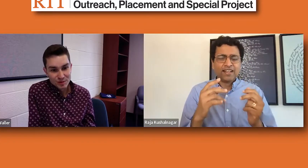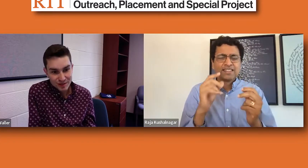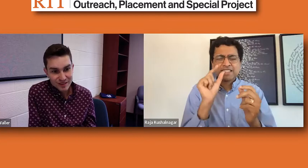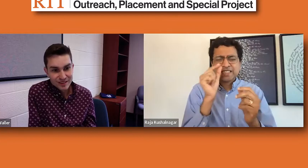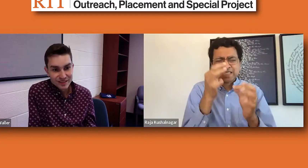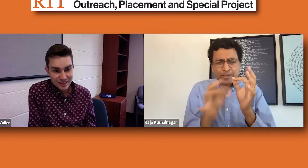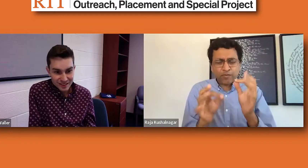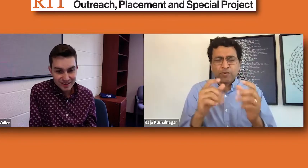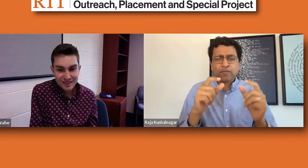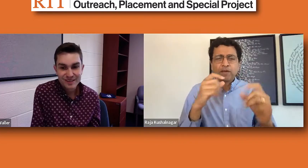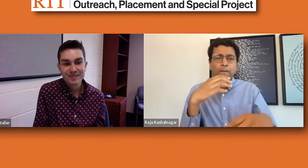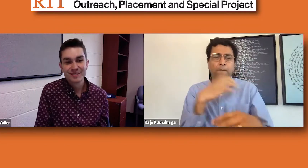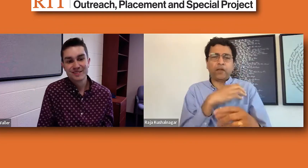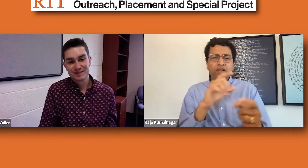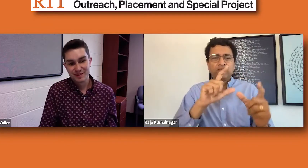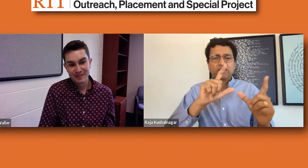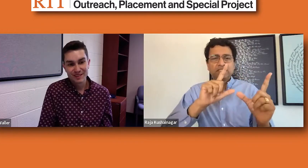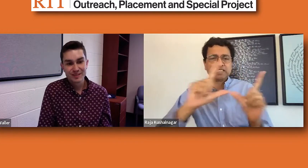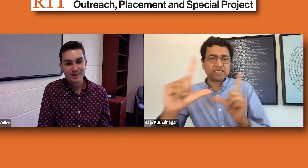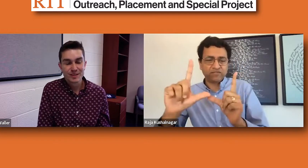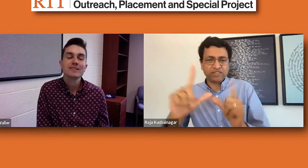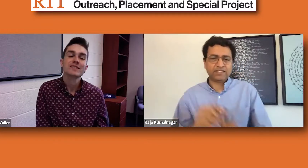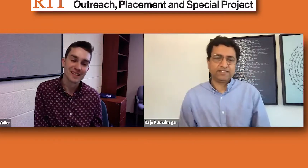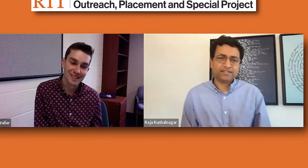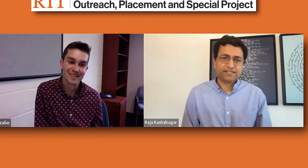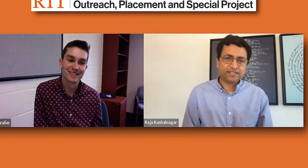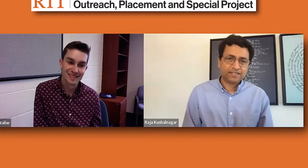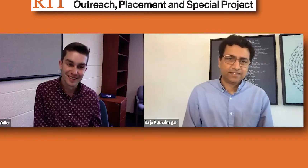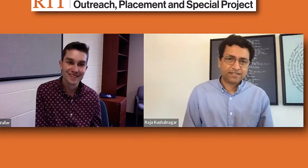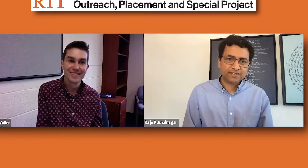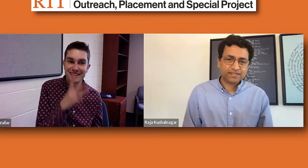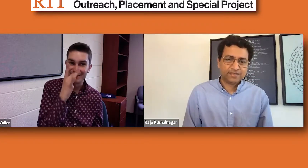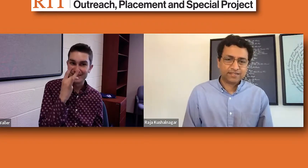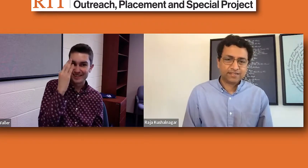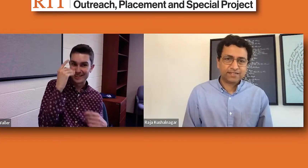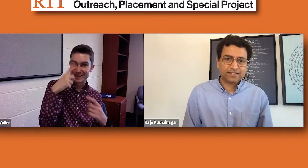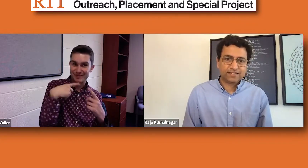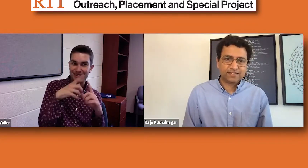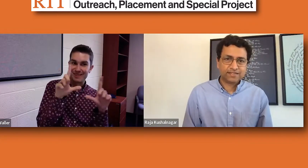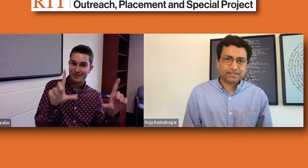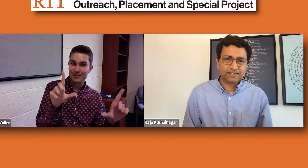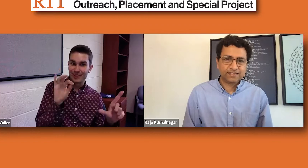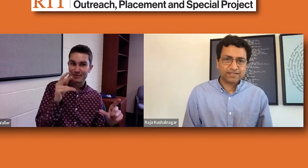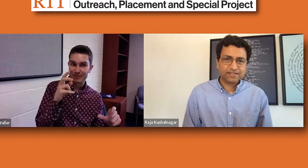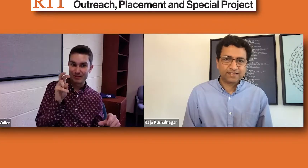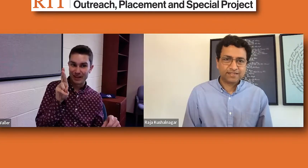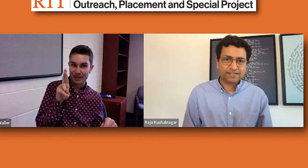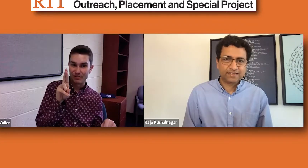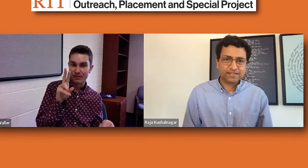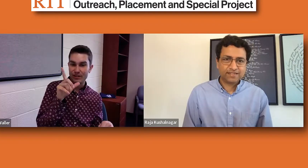We want to really empower people to be doing the research together.